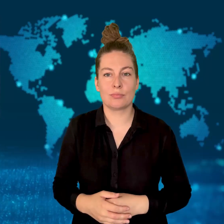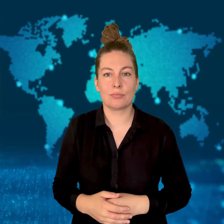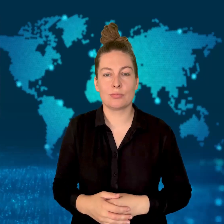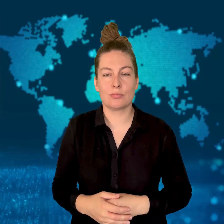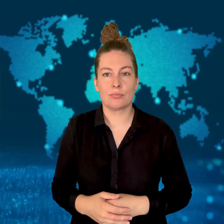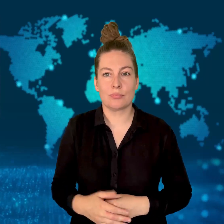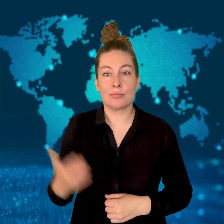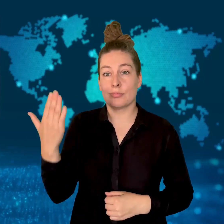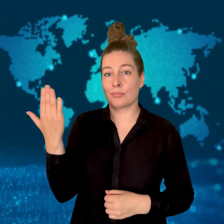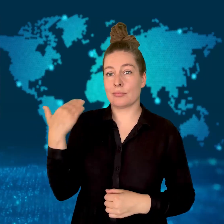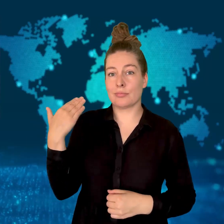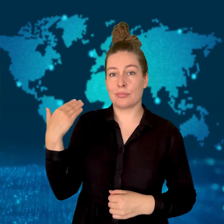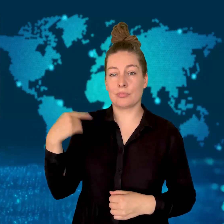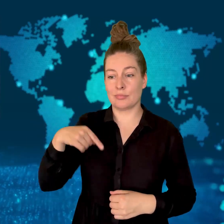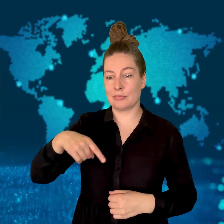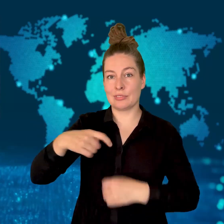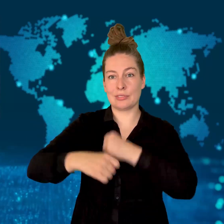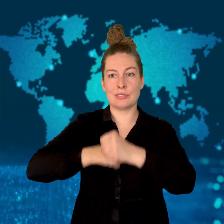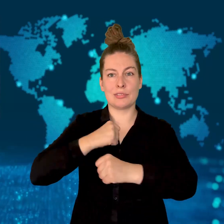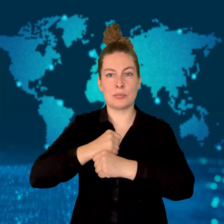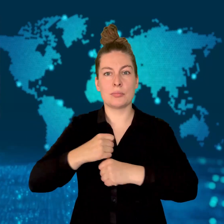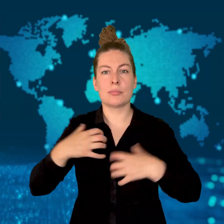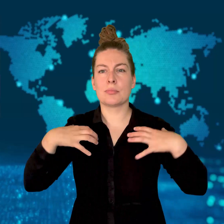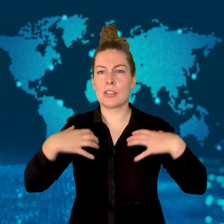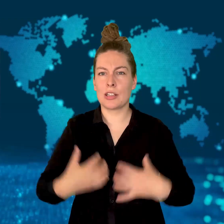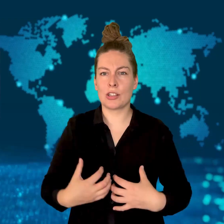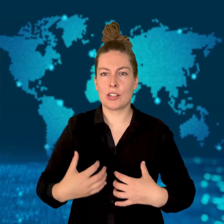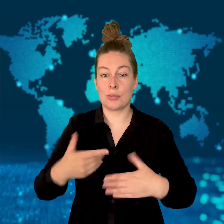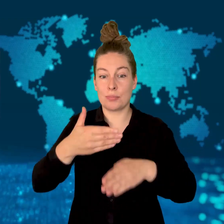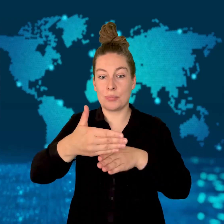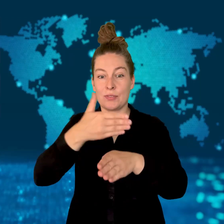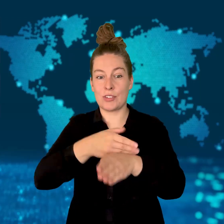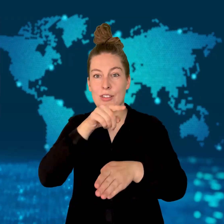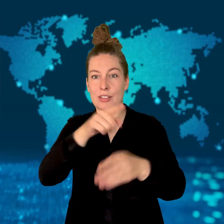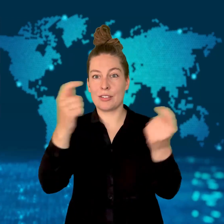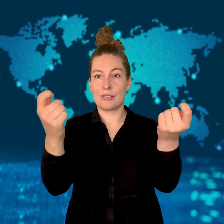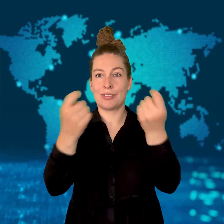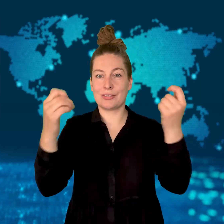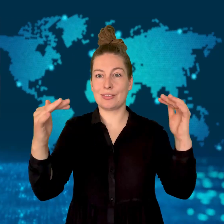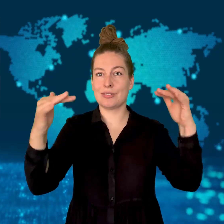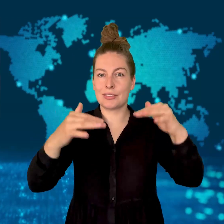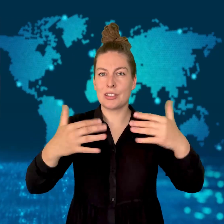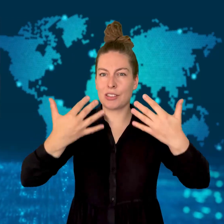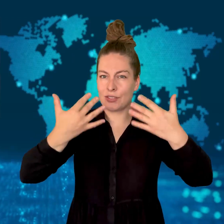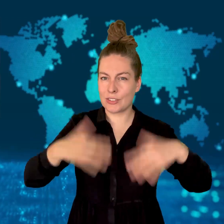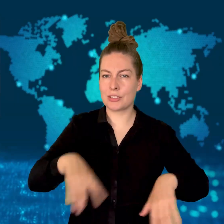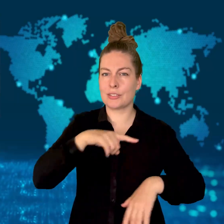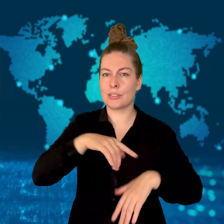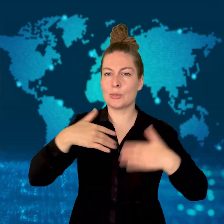and the festival could be set up. Earlier in the year, the mayor had